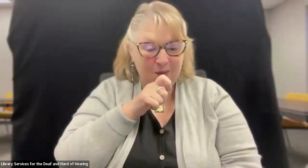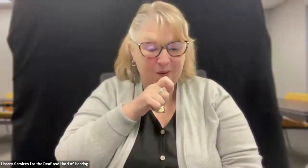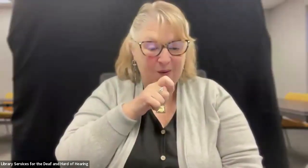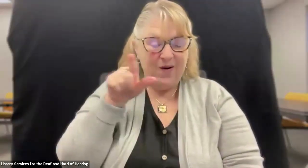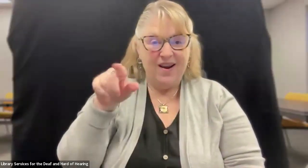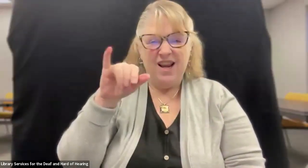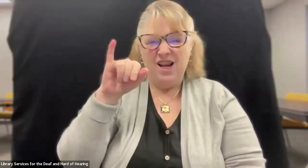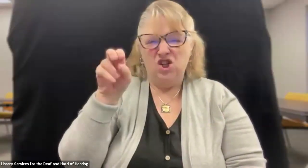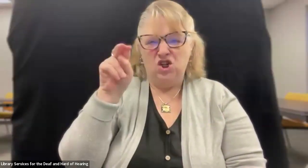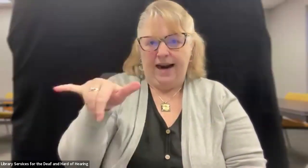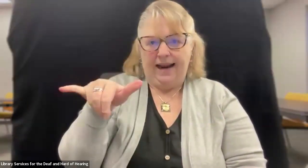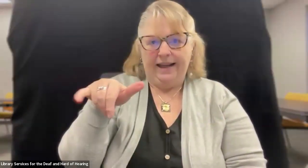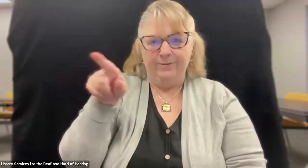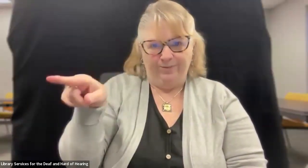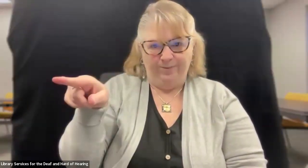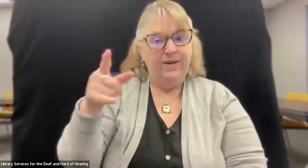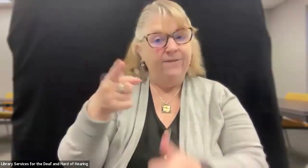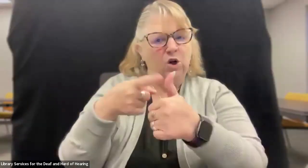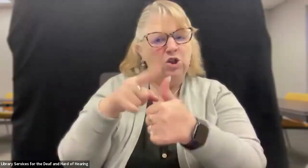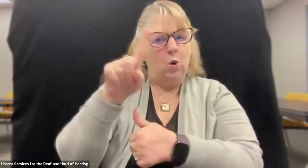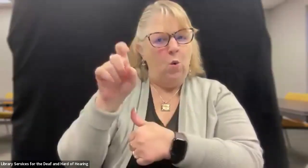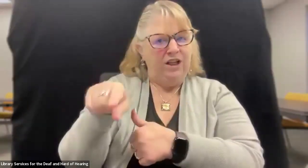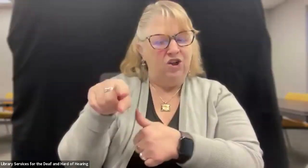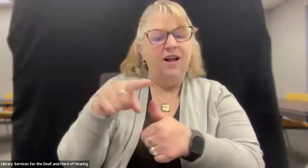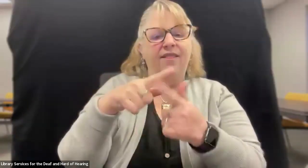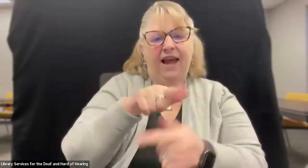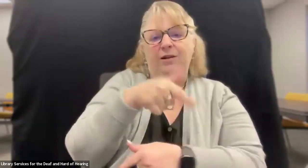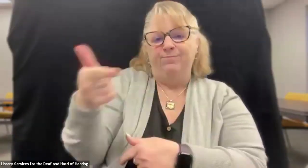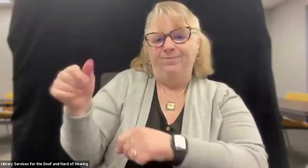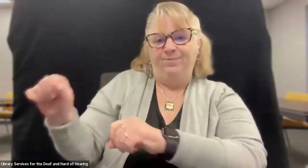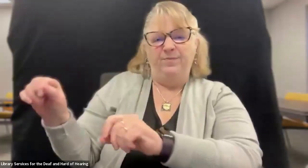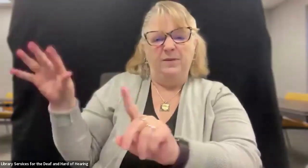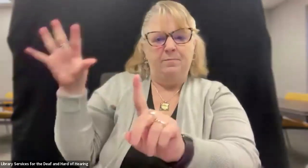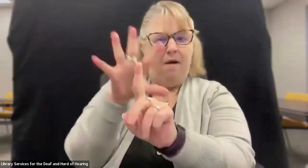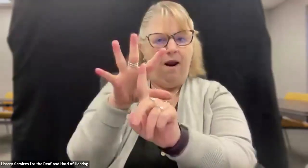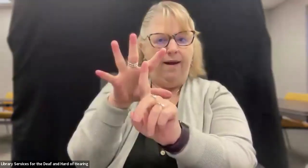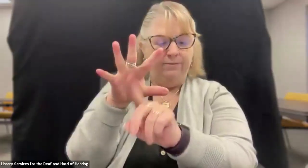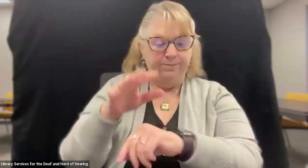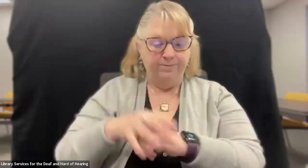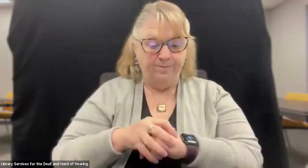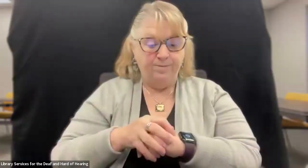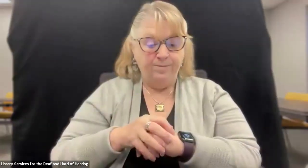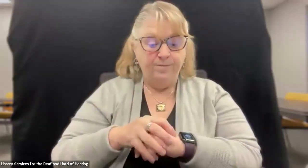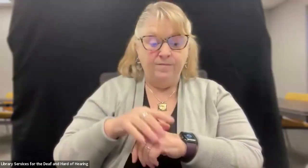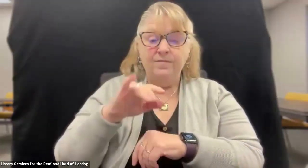So we're gonna jump right into this conversation, starting with Jenny. I'll pause at the question,